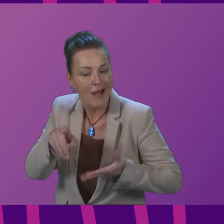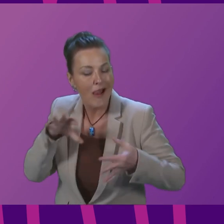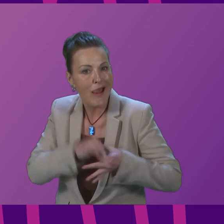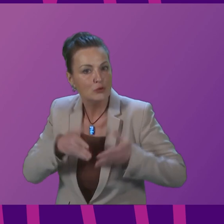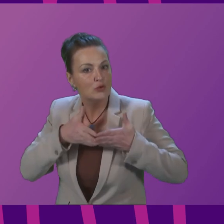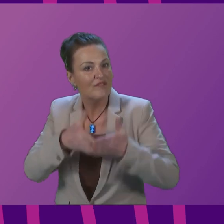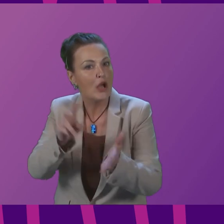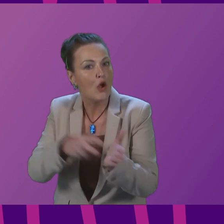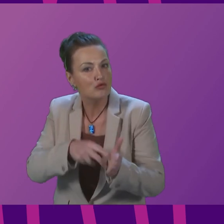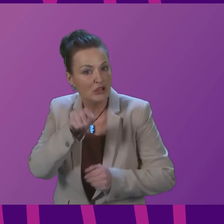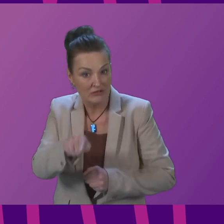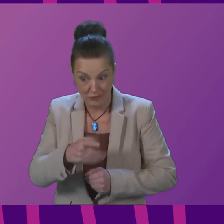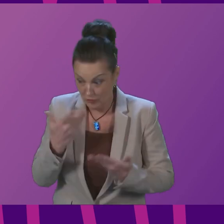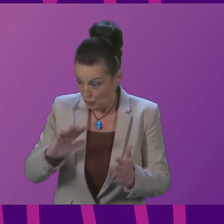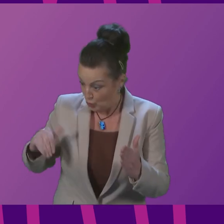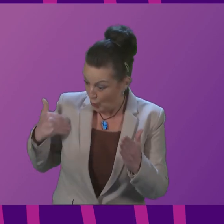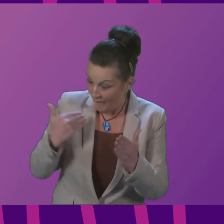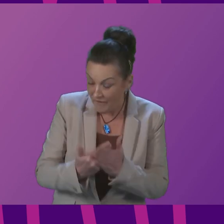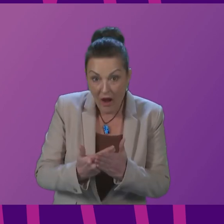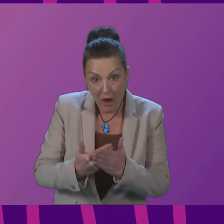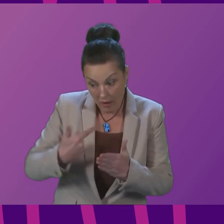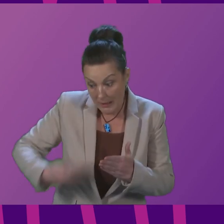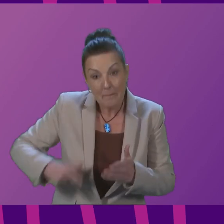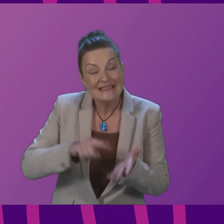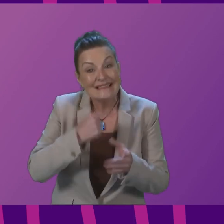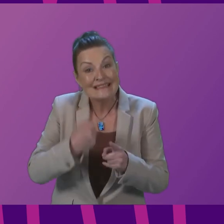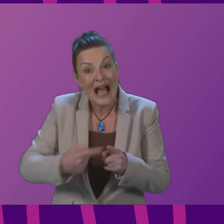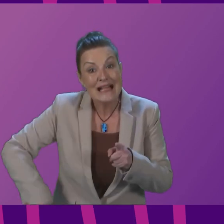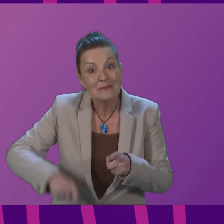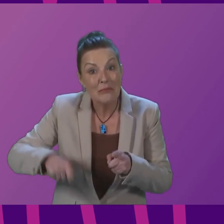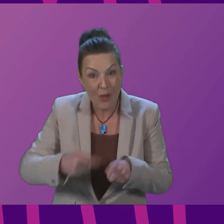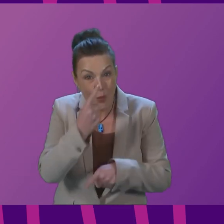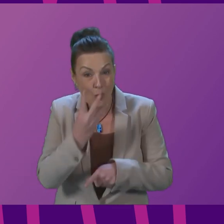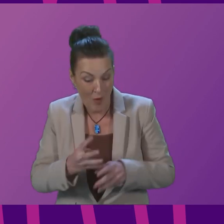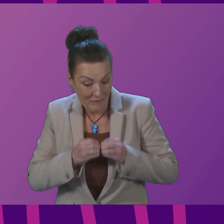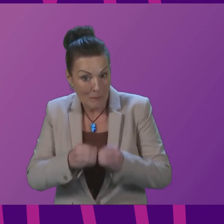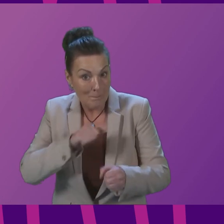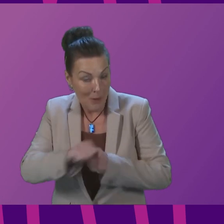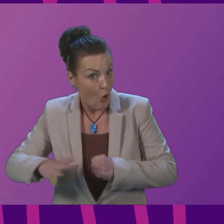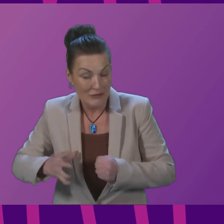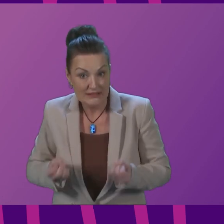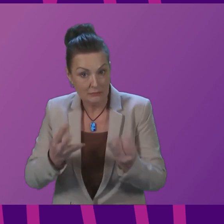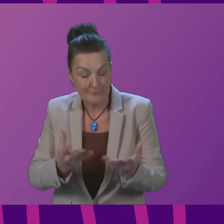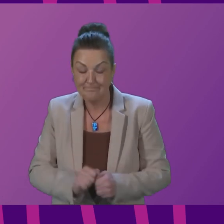taxpayer a quarter of a billion pounds. In response, a Scottish Government spokesperson said: